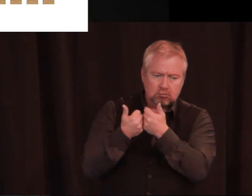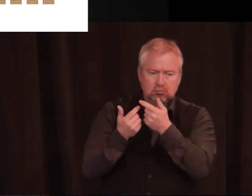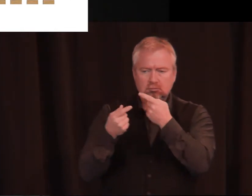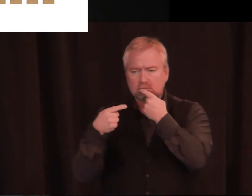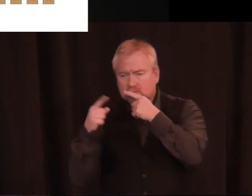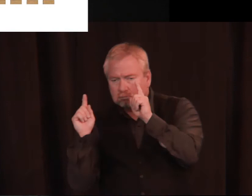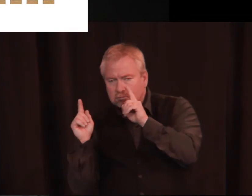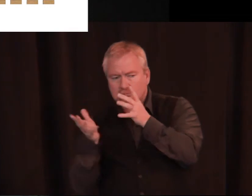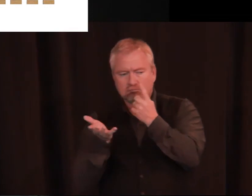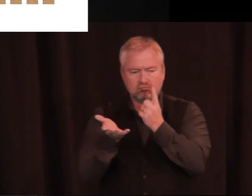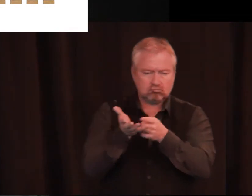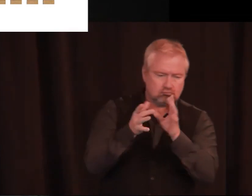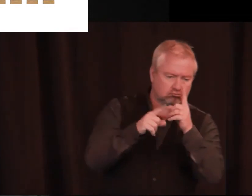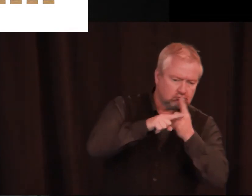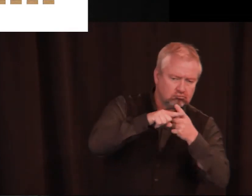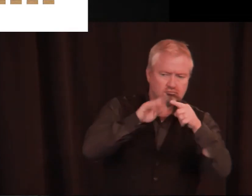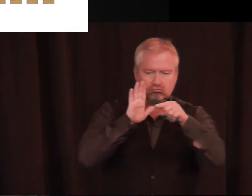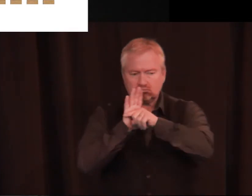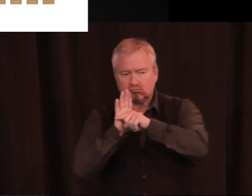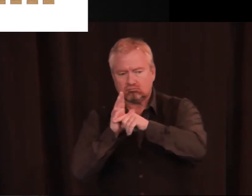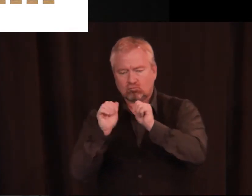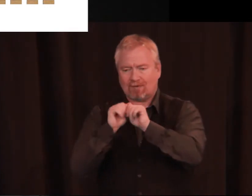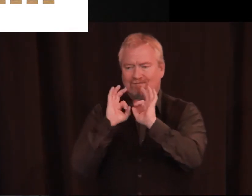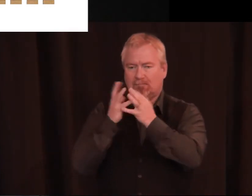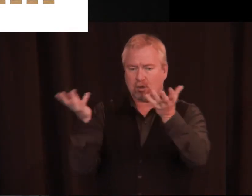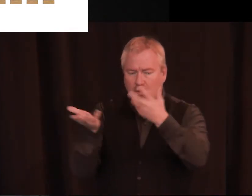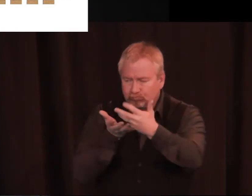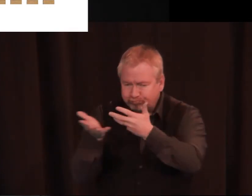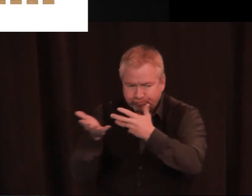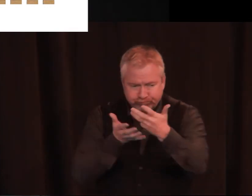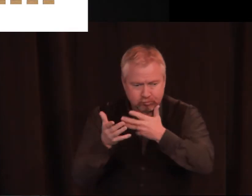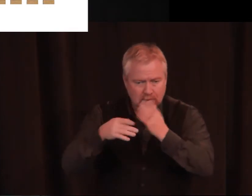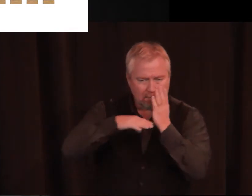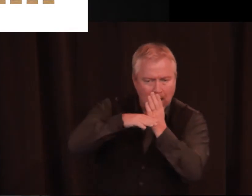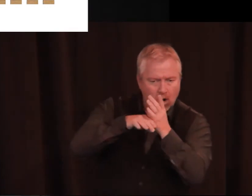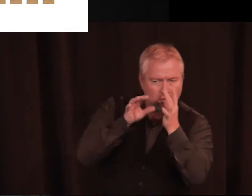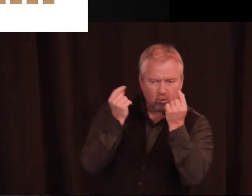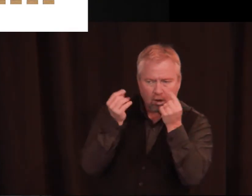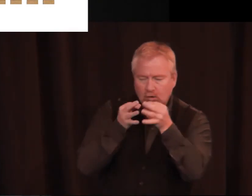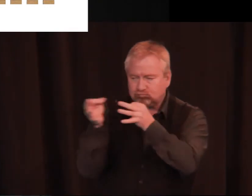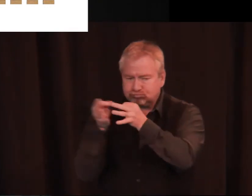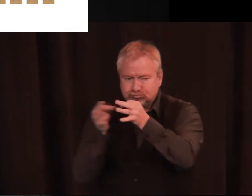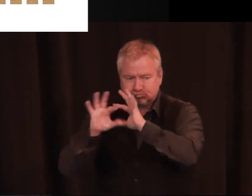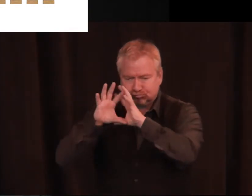in identifying barriers to getting the child to wear the hearing aids?